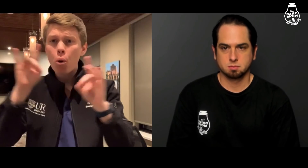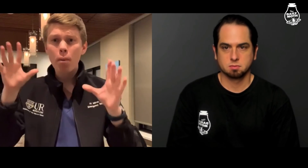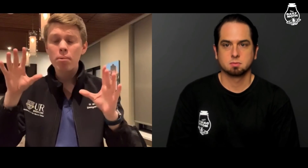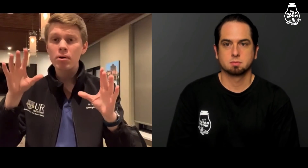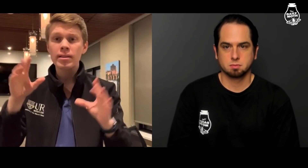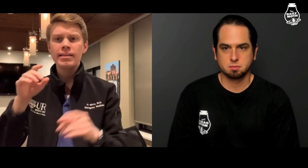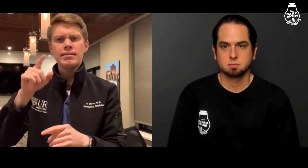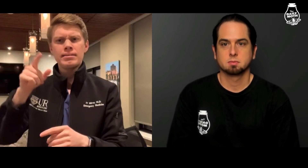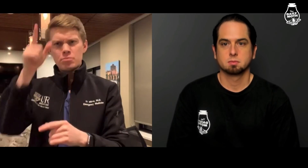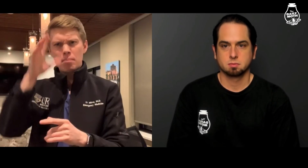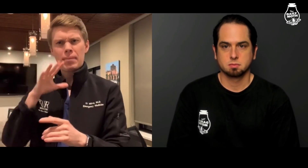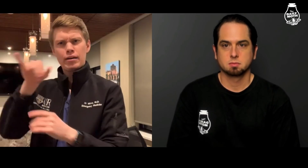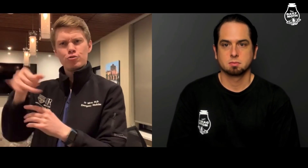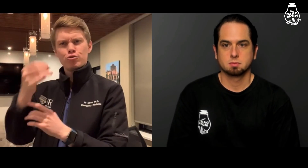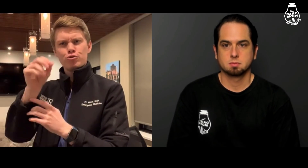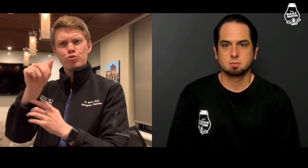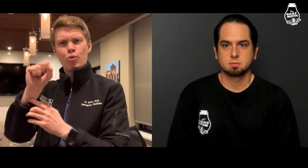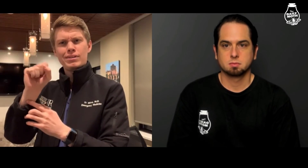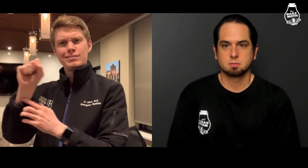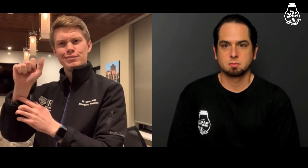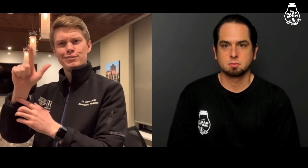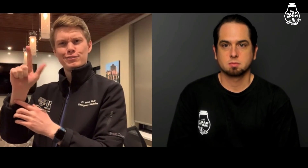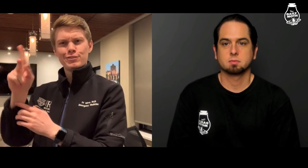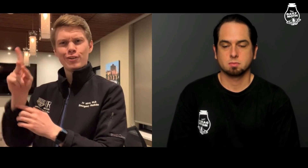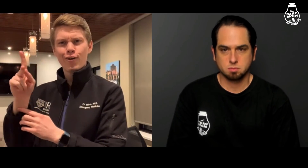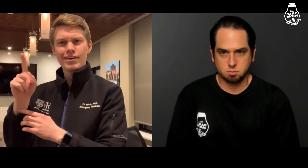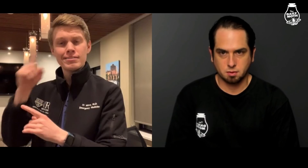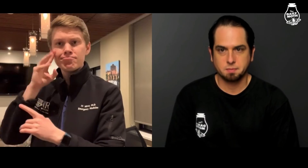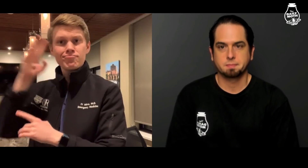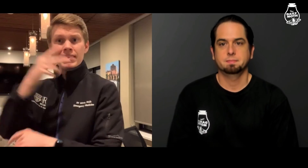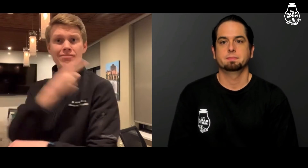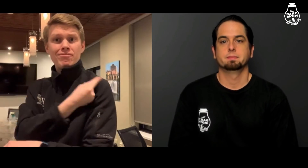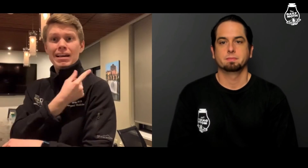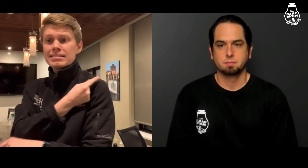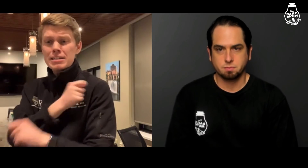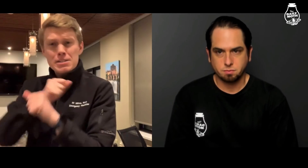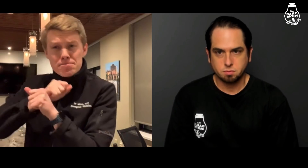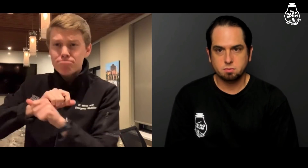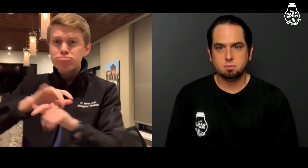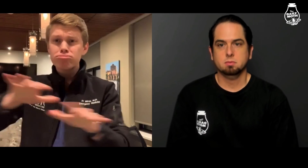It was truly horrible. But then a man named Jonas Salk came up with a vaccine and